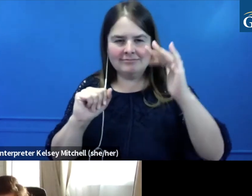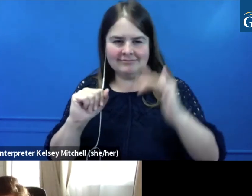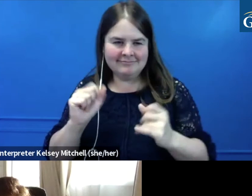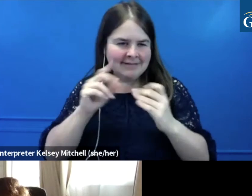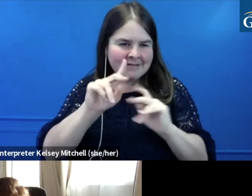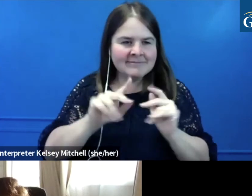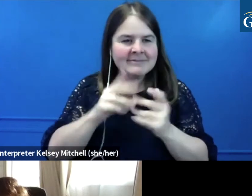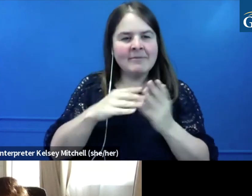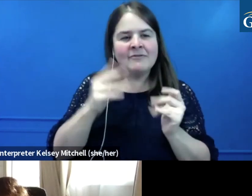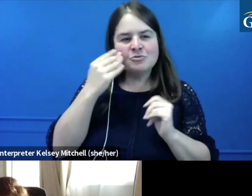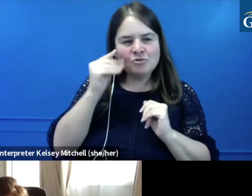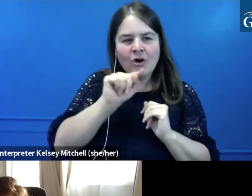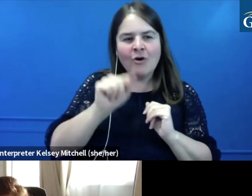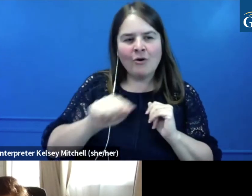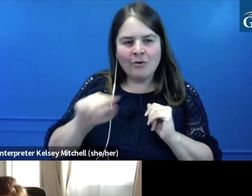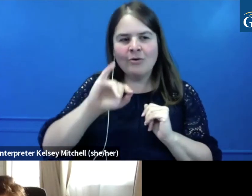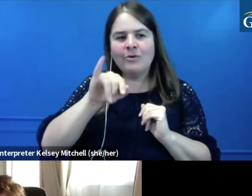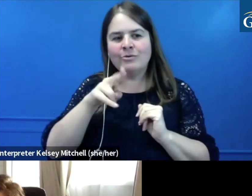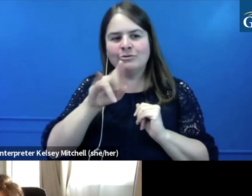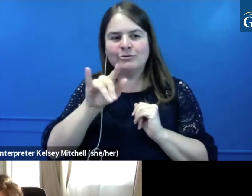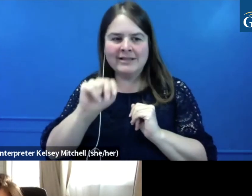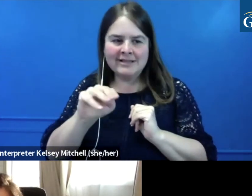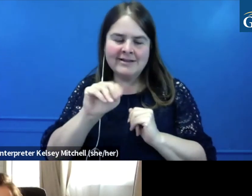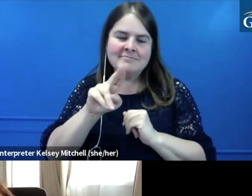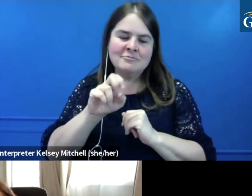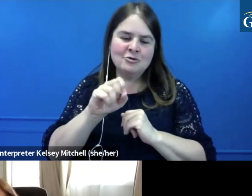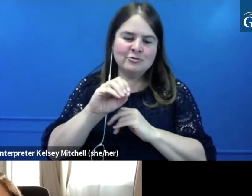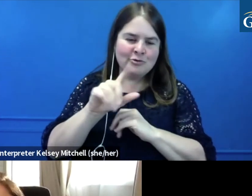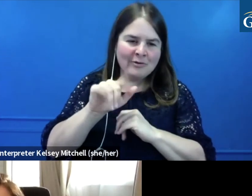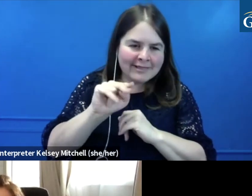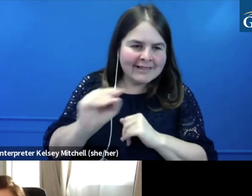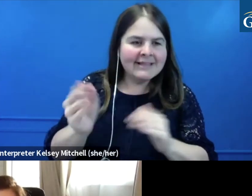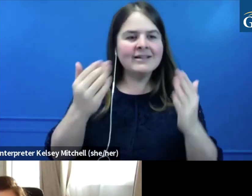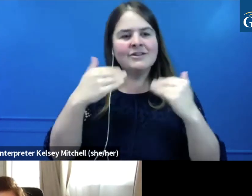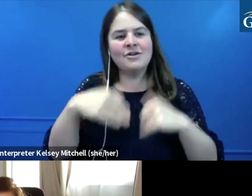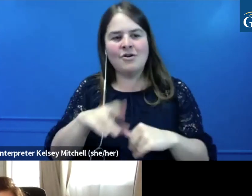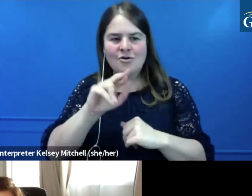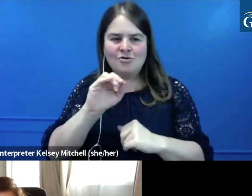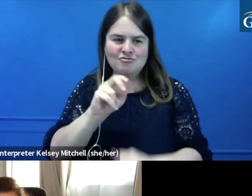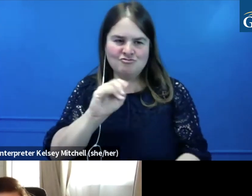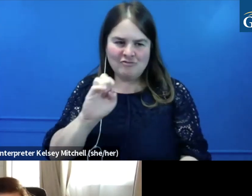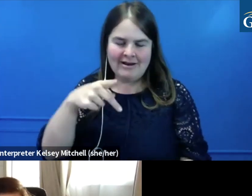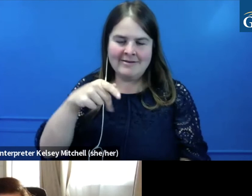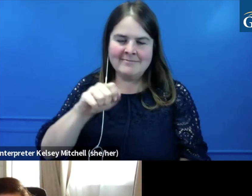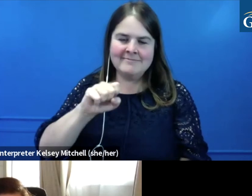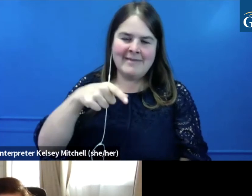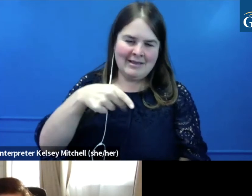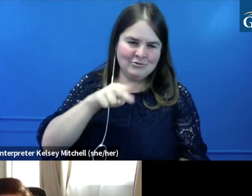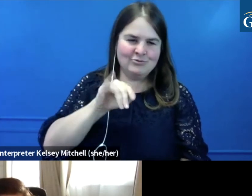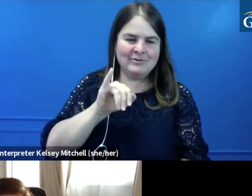julian mussolino laura lacosta randy